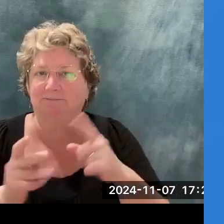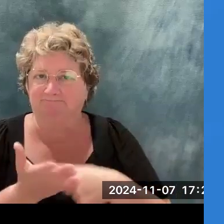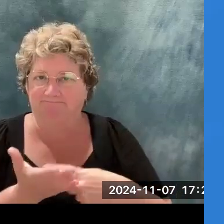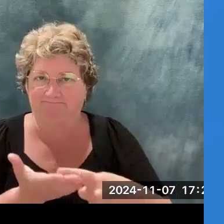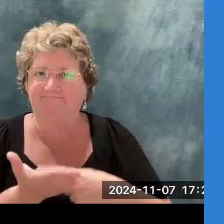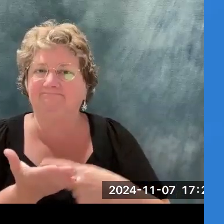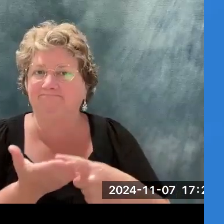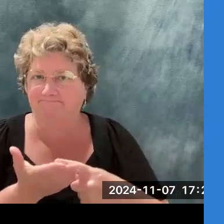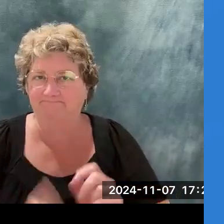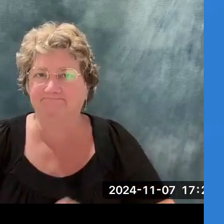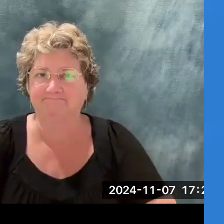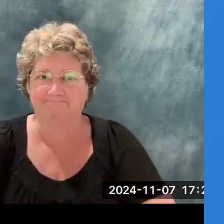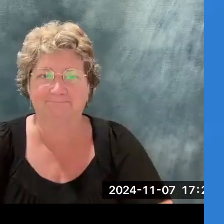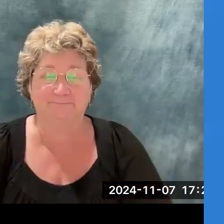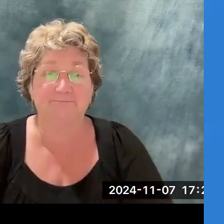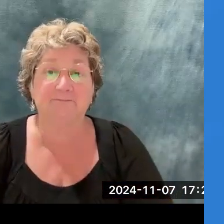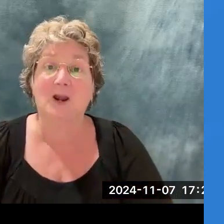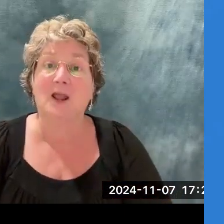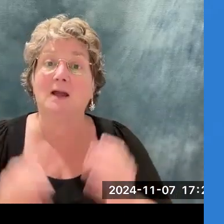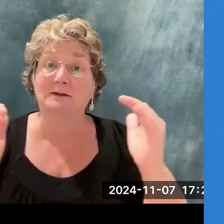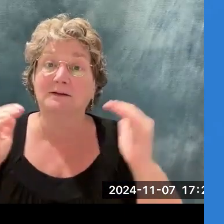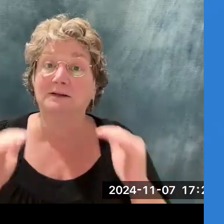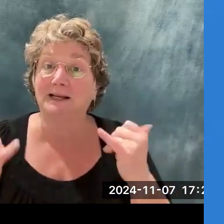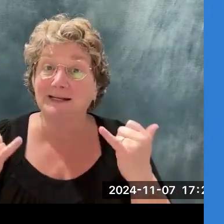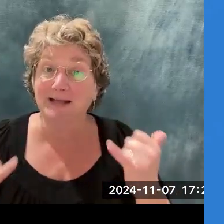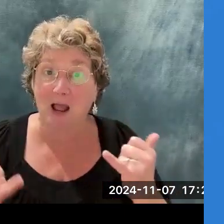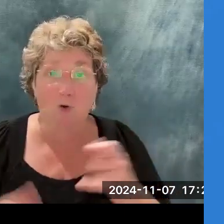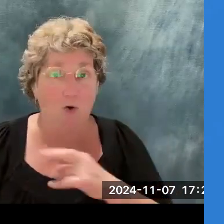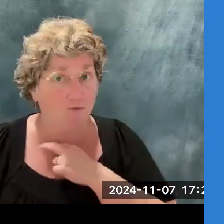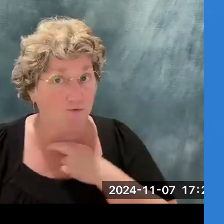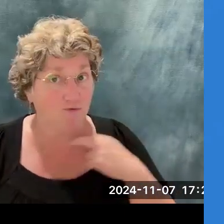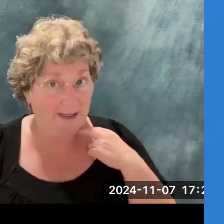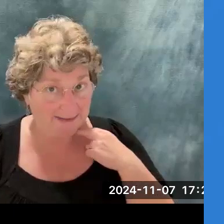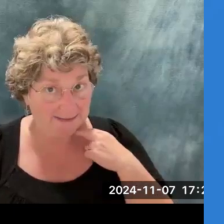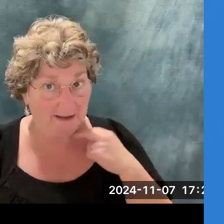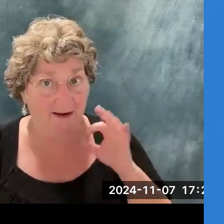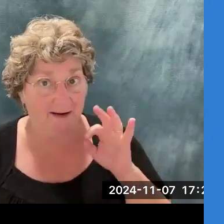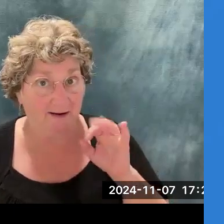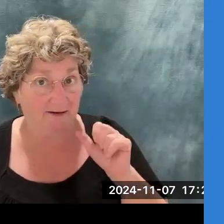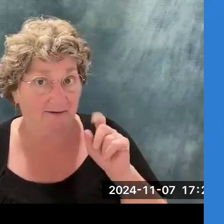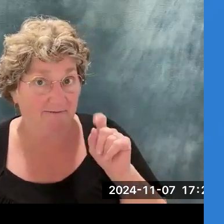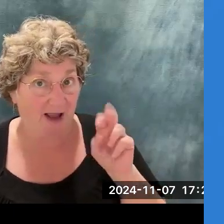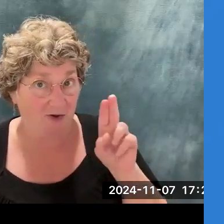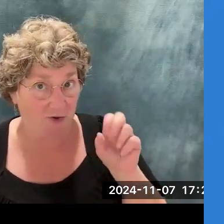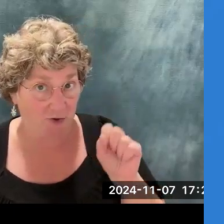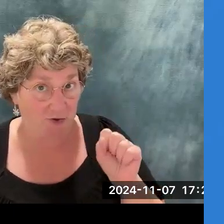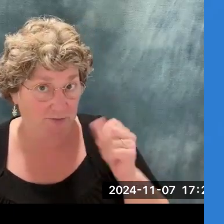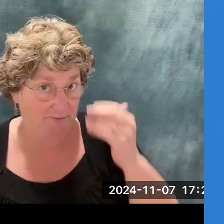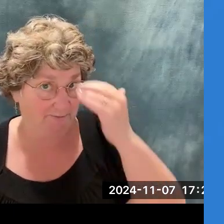So, now that we know some of the risk factors, what I'd love to see from folks is what do